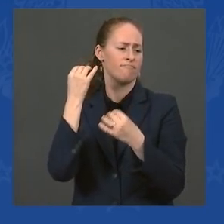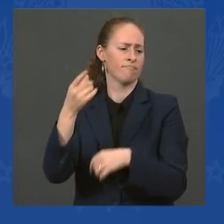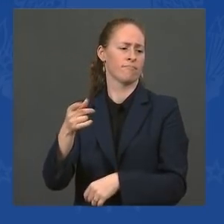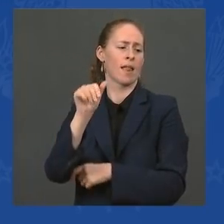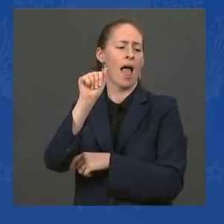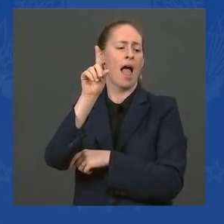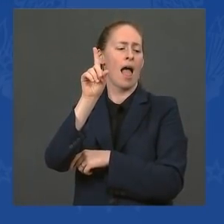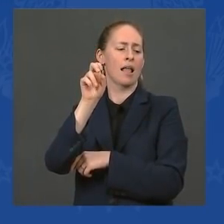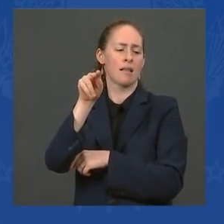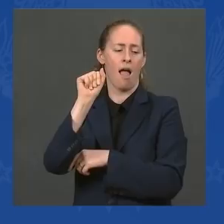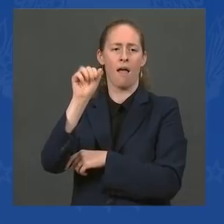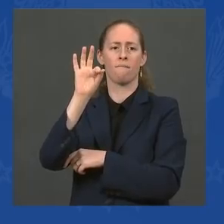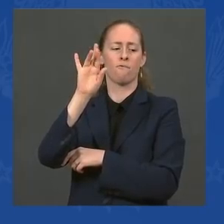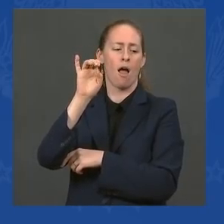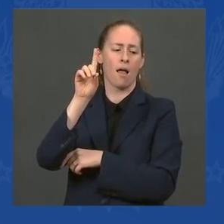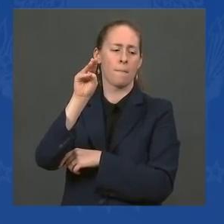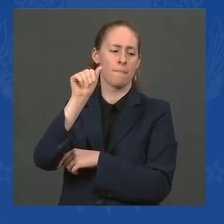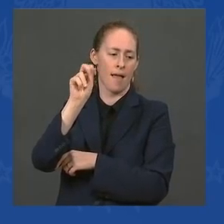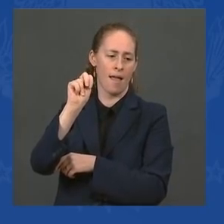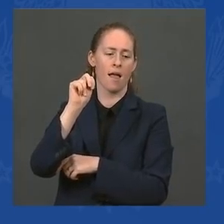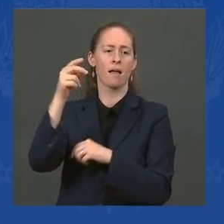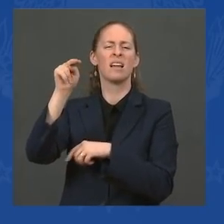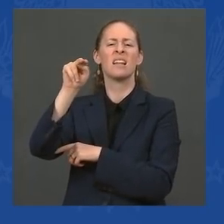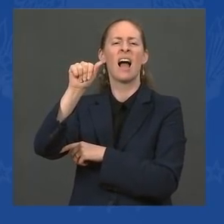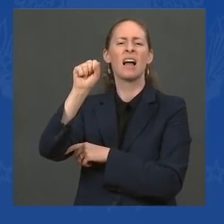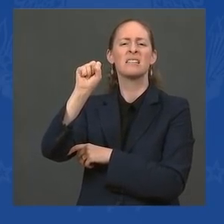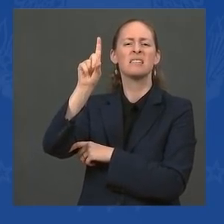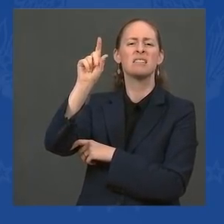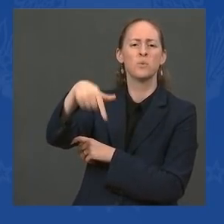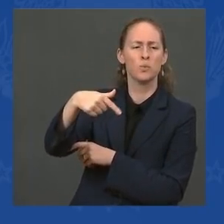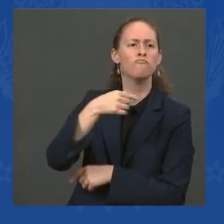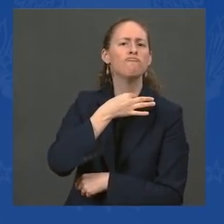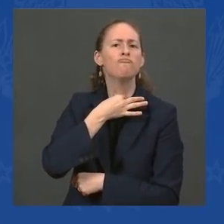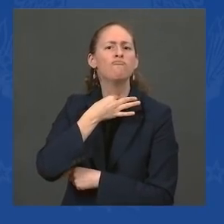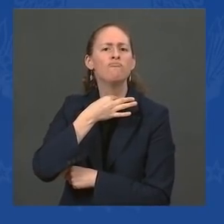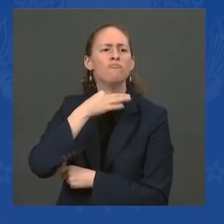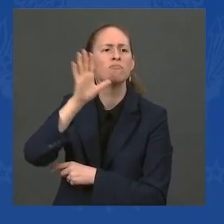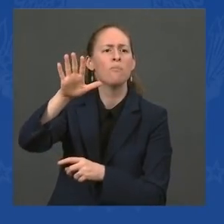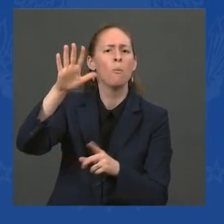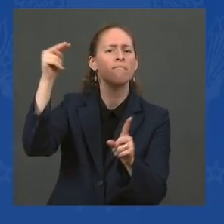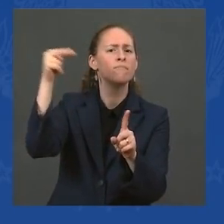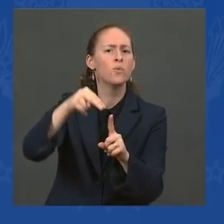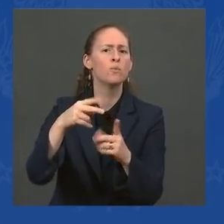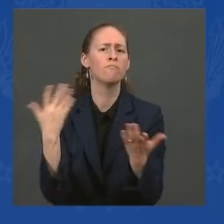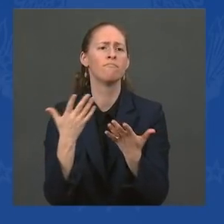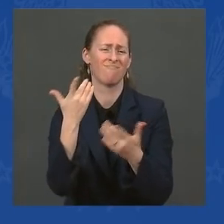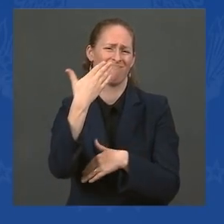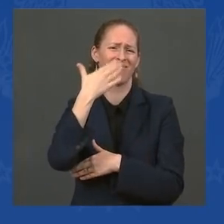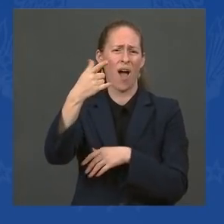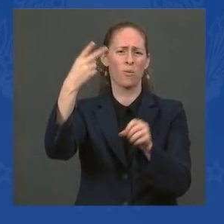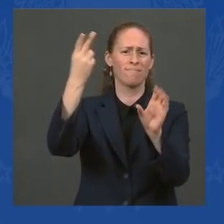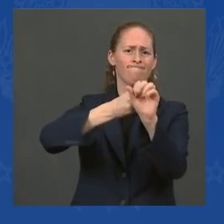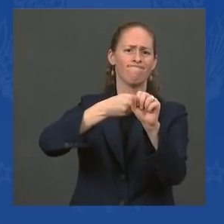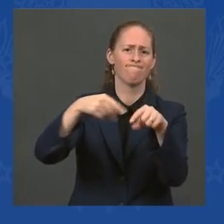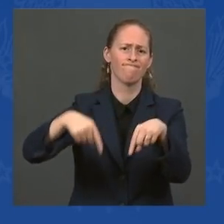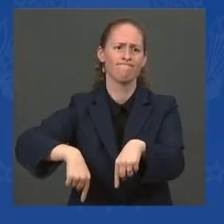whether she'd be willing to give us her thoughts. And thank you for taking the time, Ms. Friedman, to talk to us.